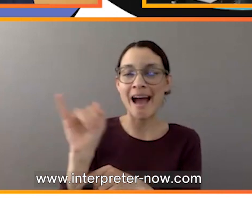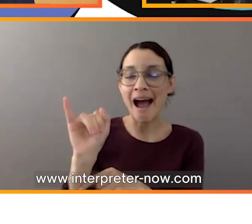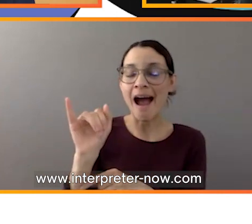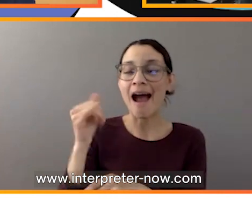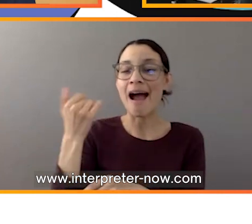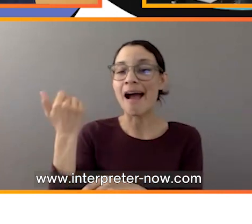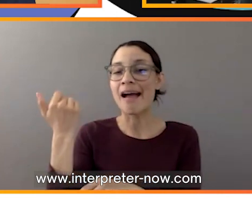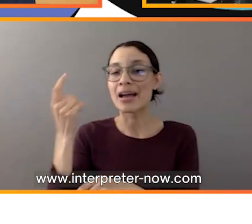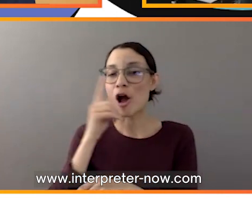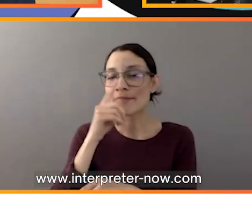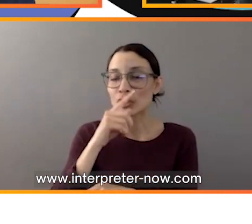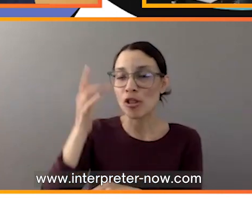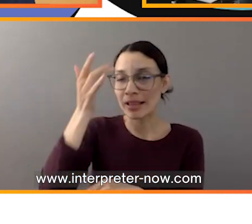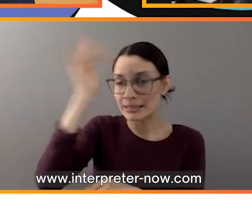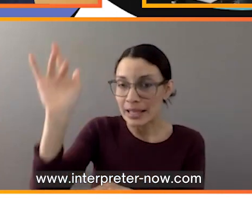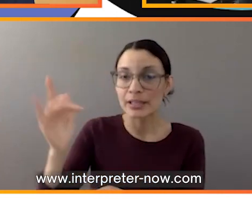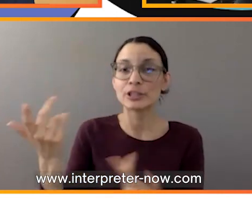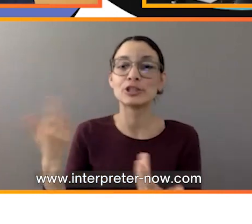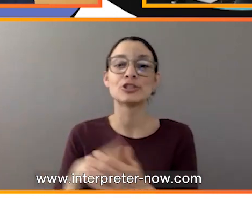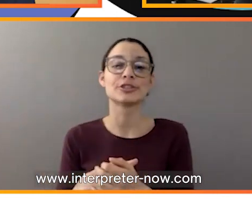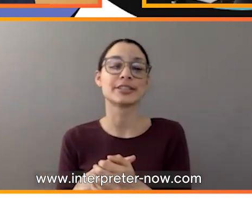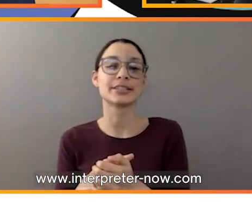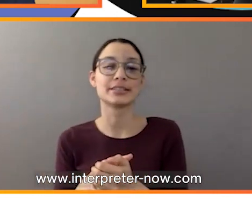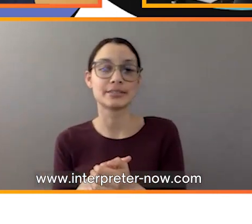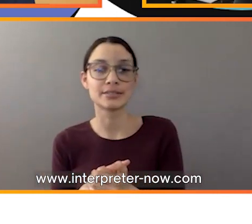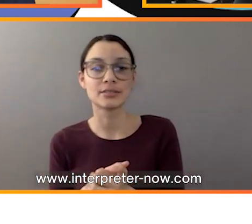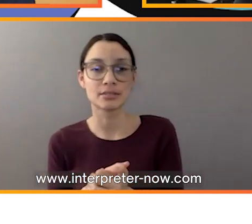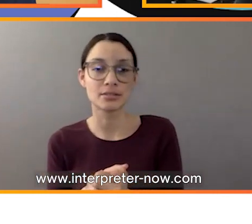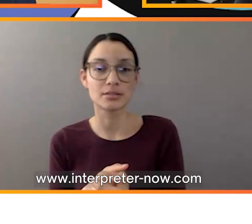So with a crowded market, individuals have to do a lot more to stand out to get a job.